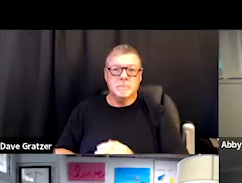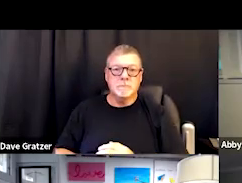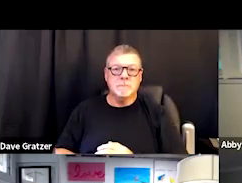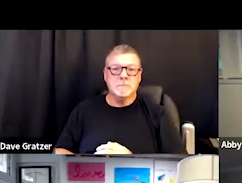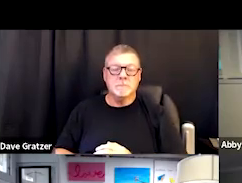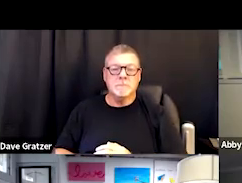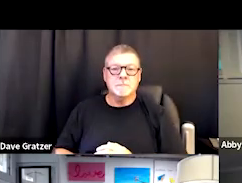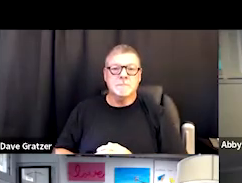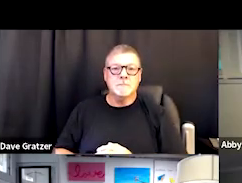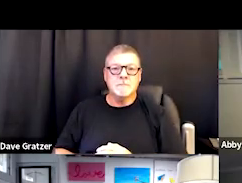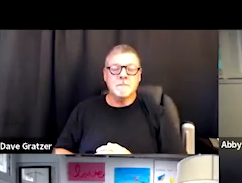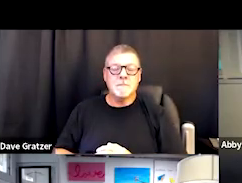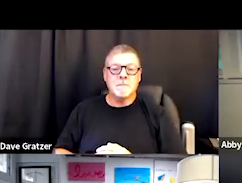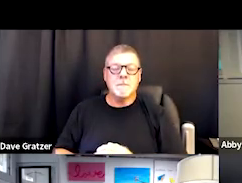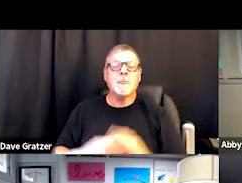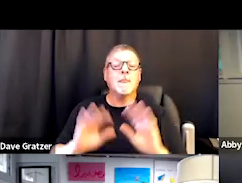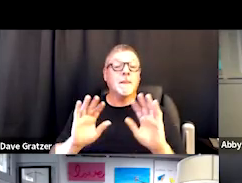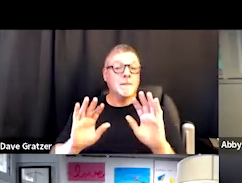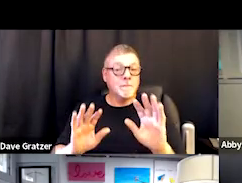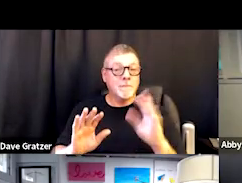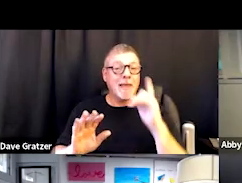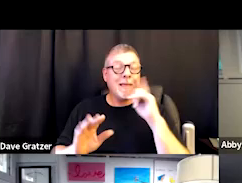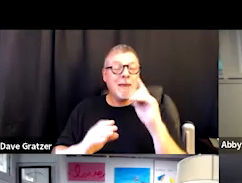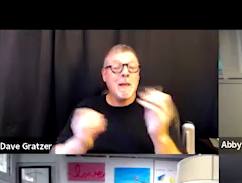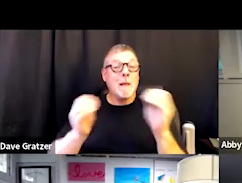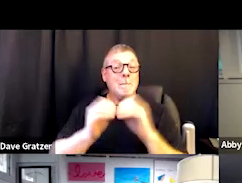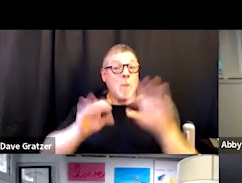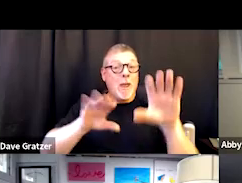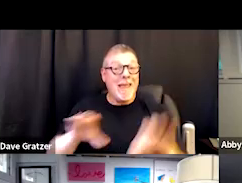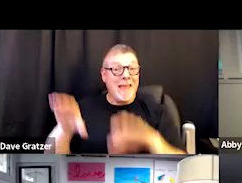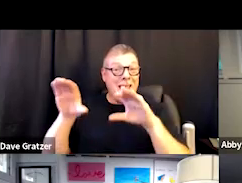Well, I think some of the more active state leads joined a call